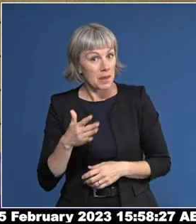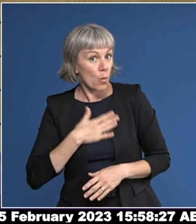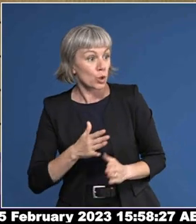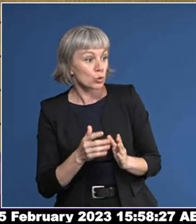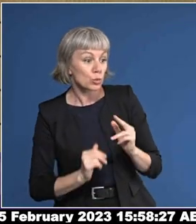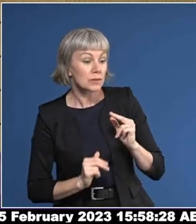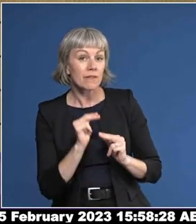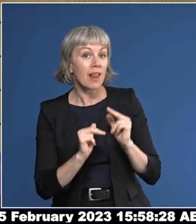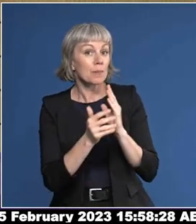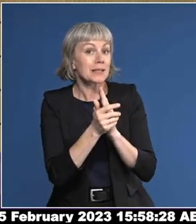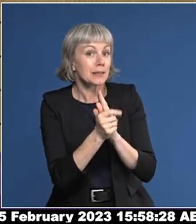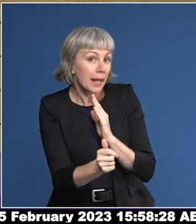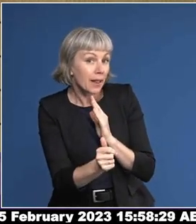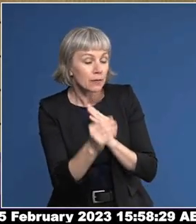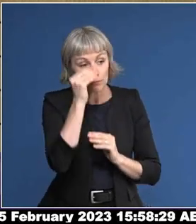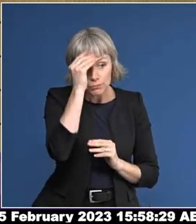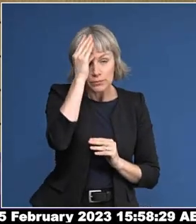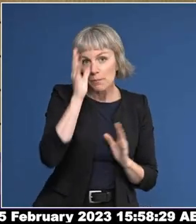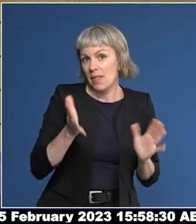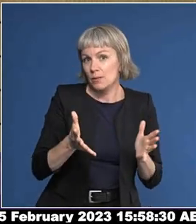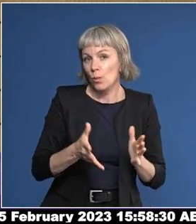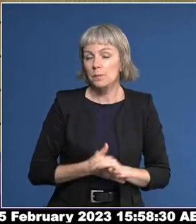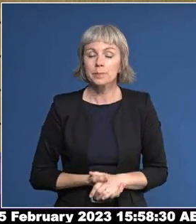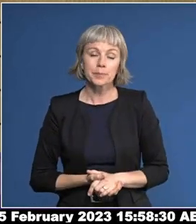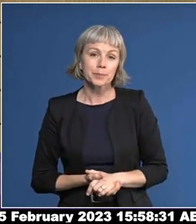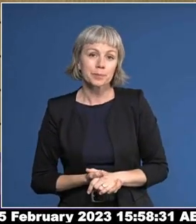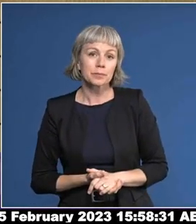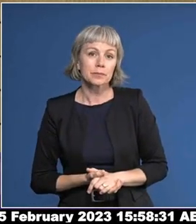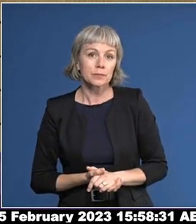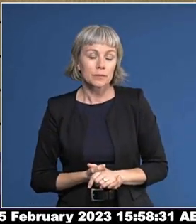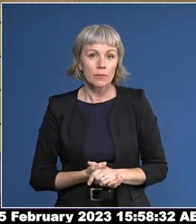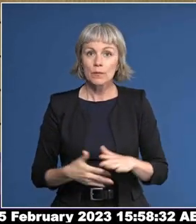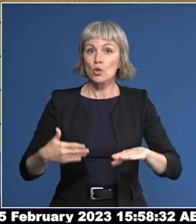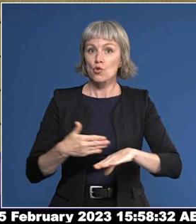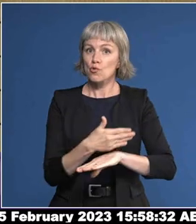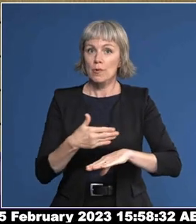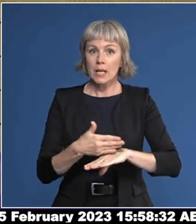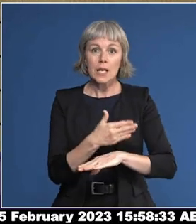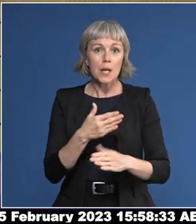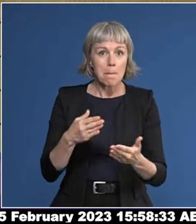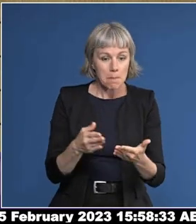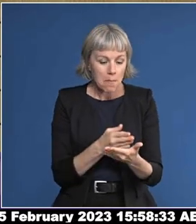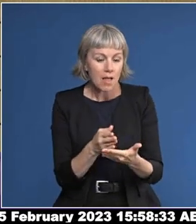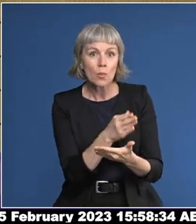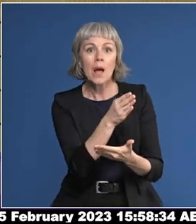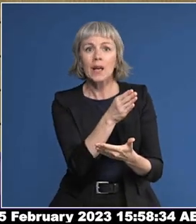In terms of the career pathway, absolutely we think that that should be better defined, that there should be clearer pathways for people.